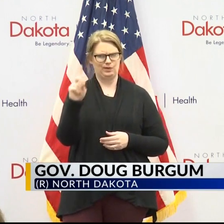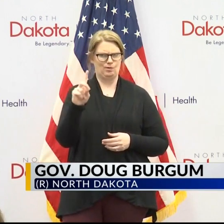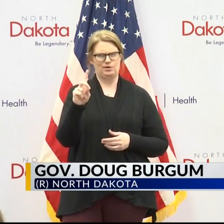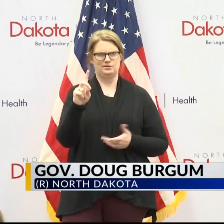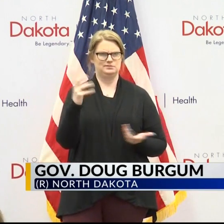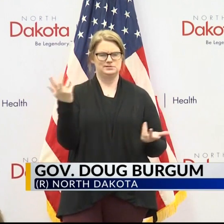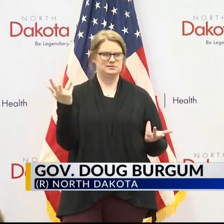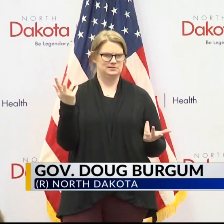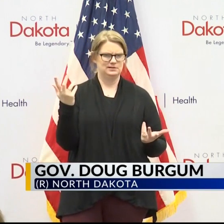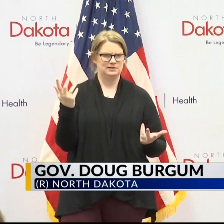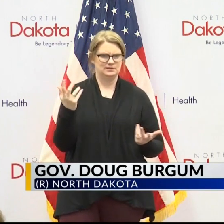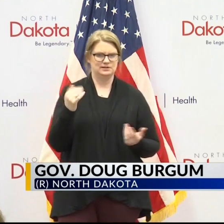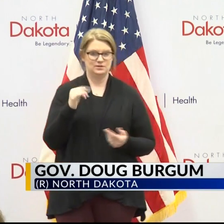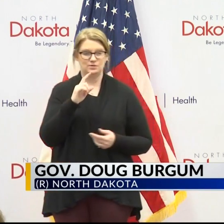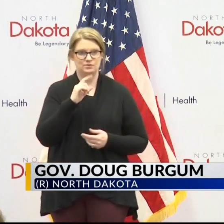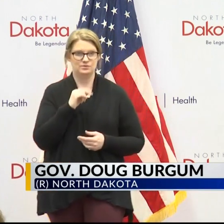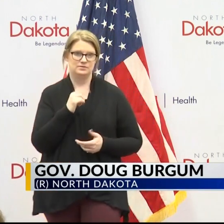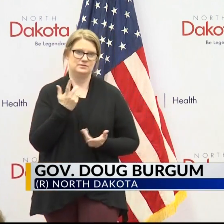EVERYBODY KNEW, BUT I DON'T